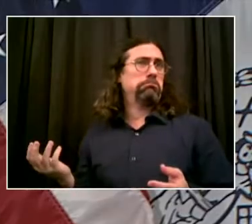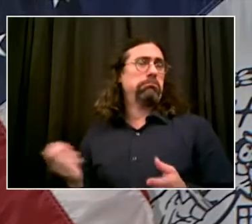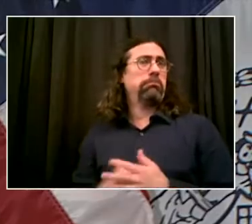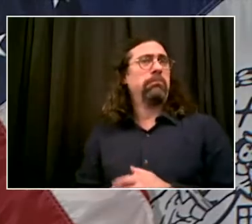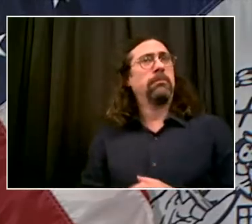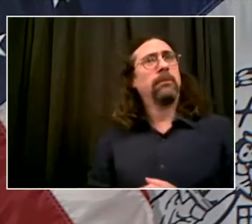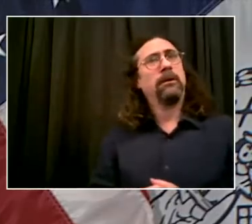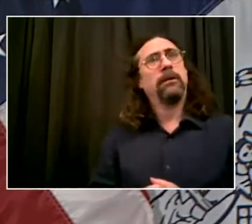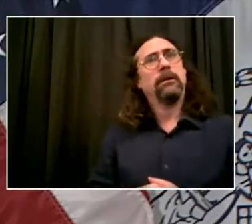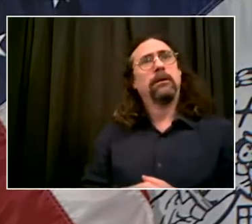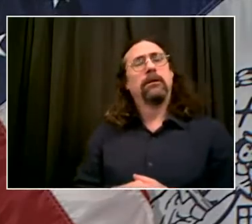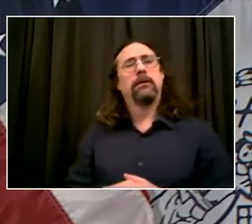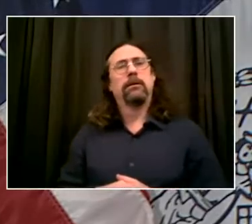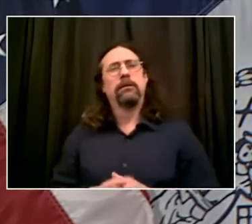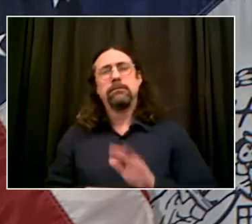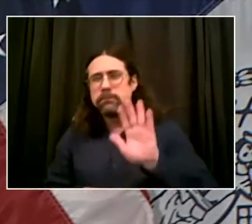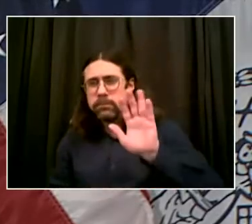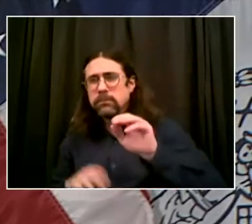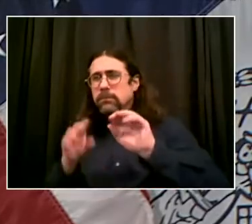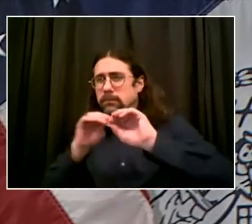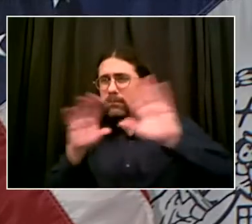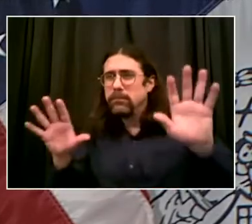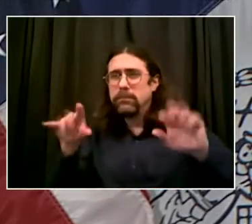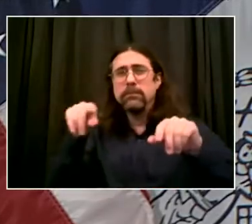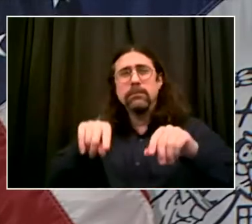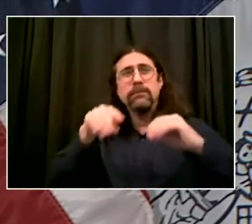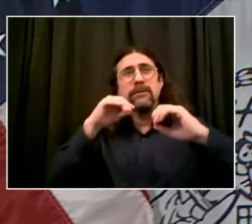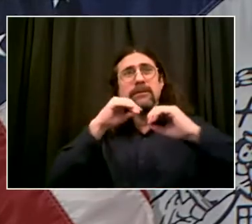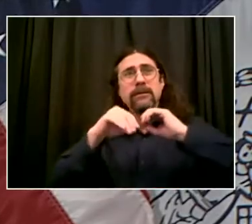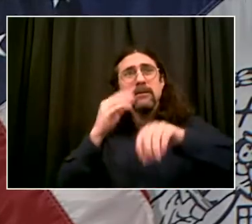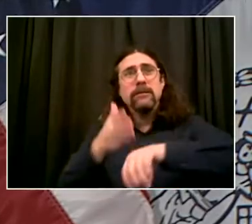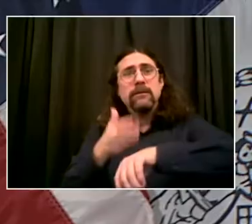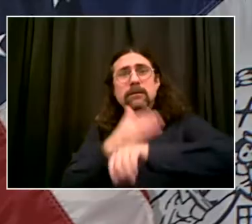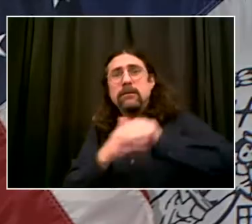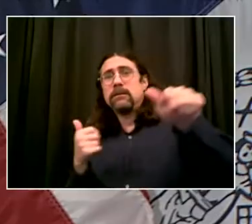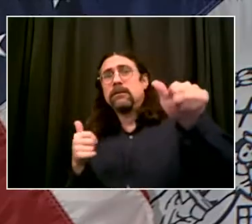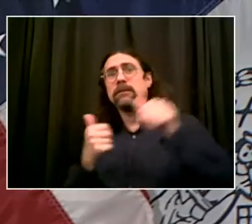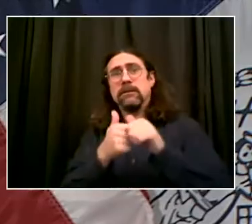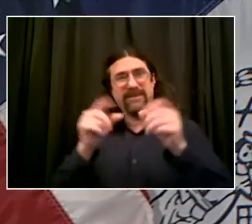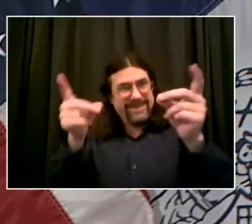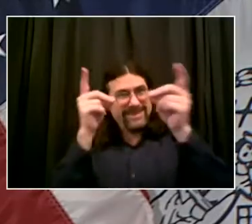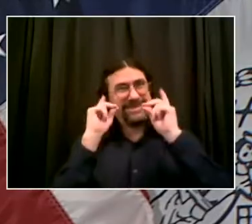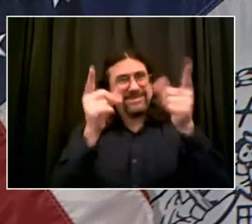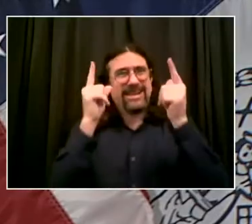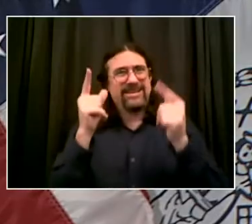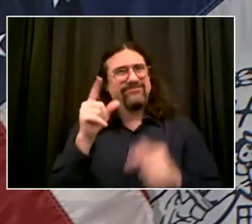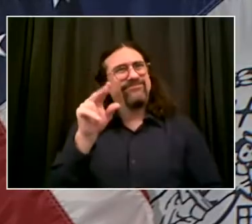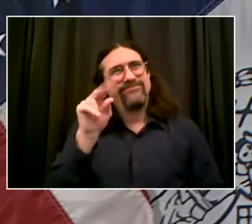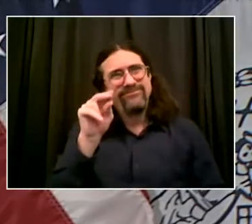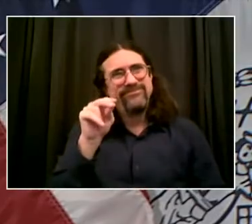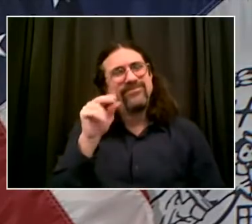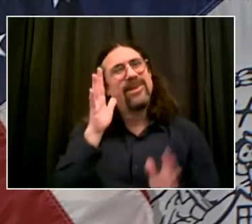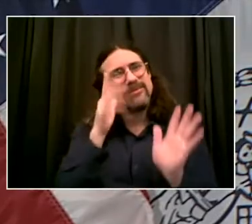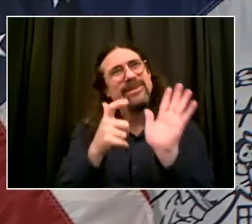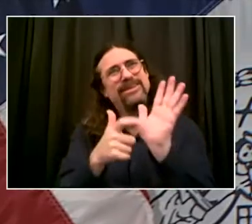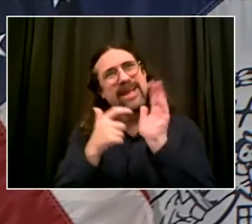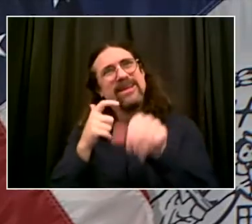SO TI HIHINK IT IS TRUE TO SAY OVERCOMING SUCH